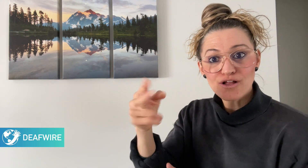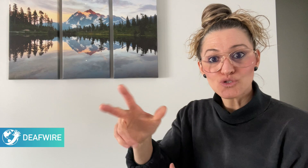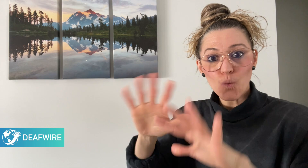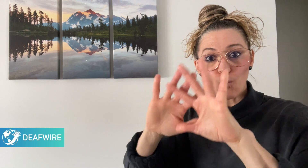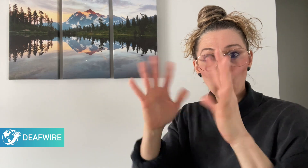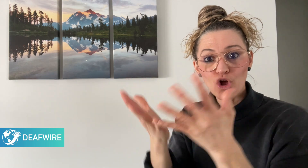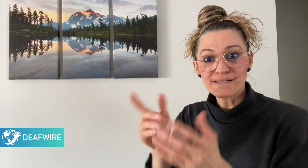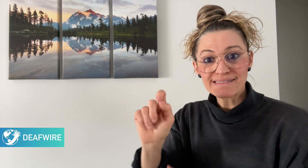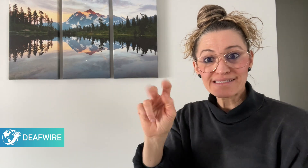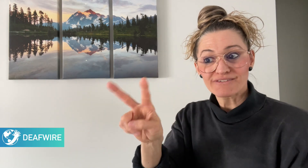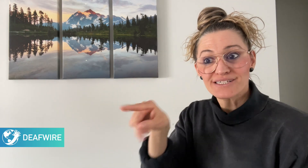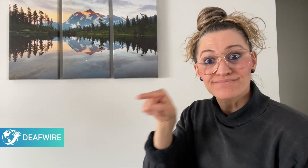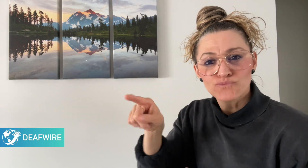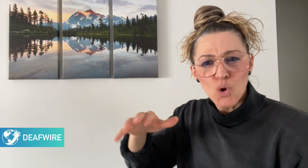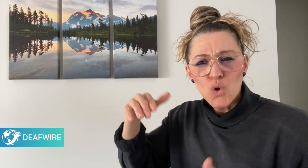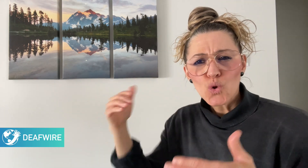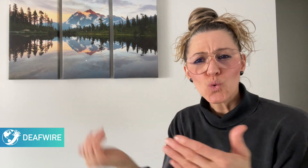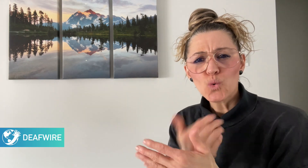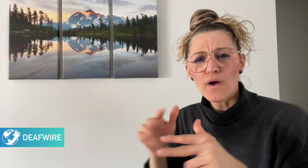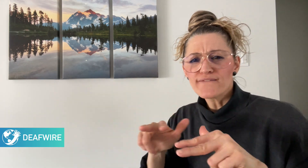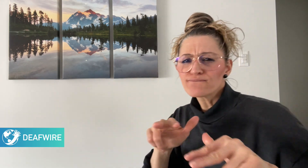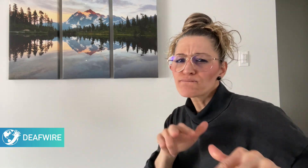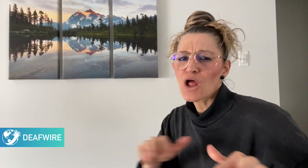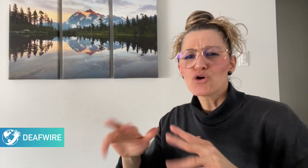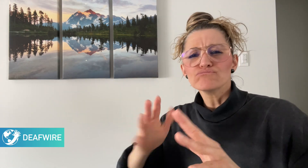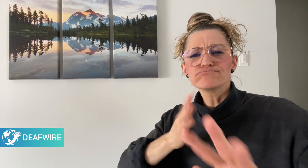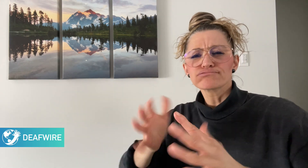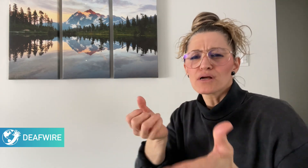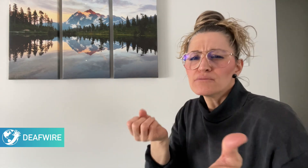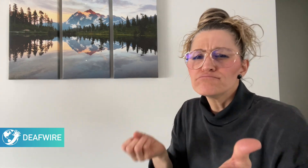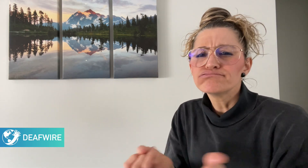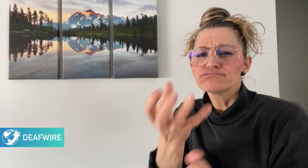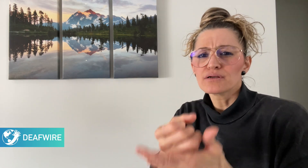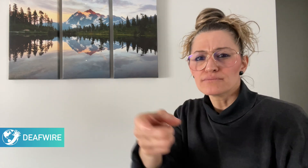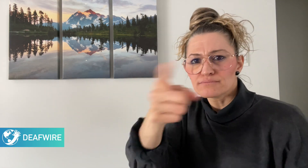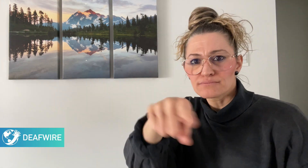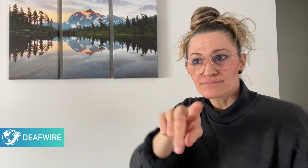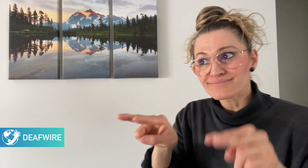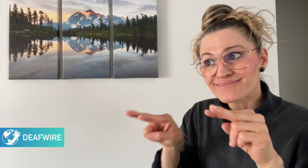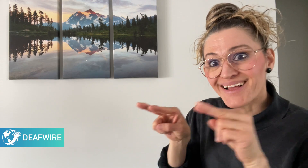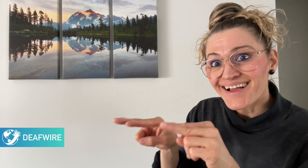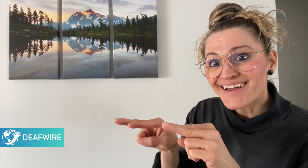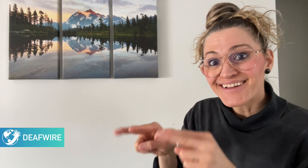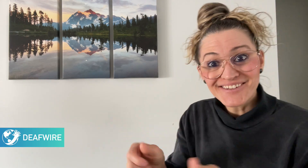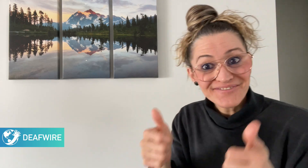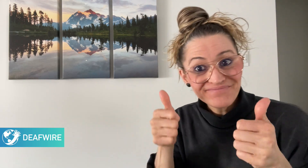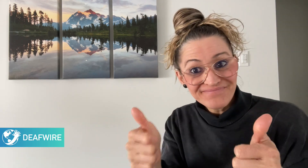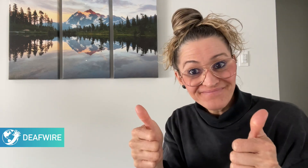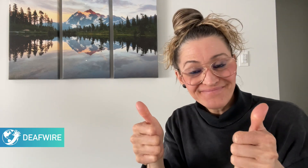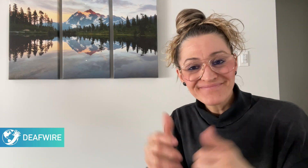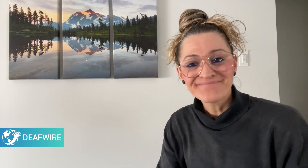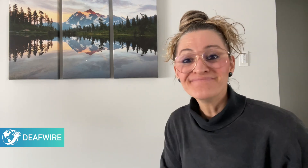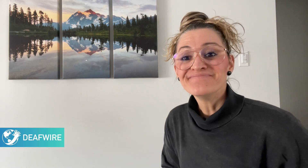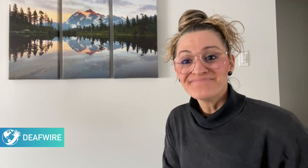H3 World TV to get new video updates!